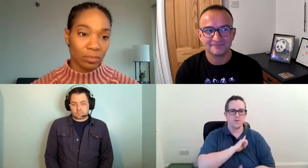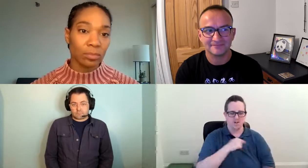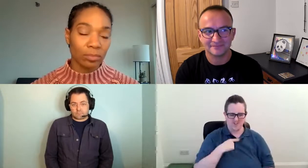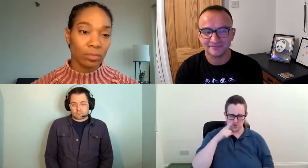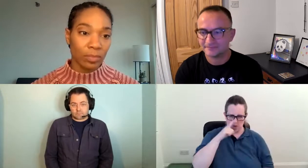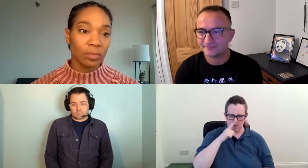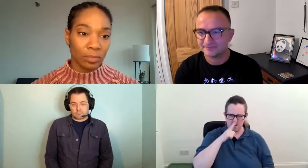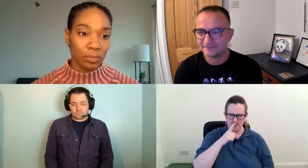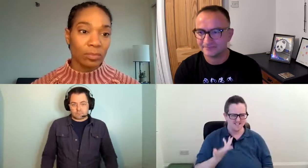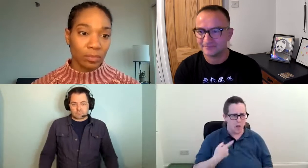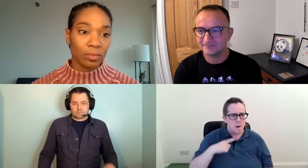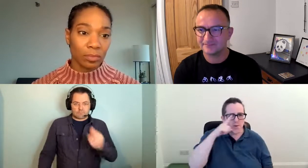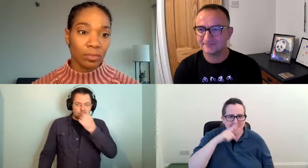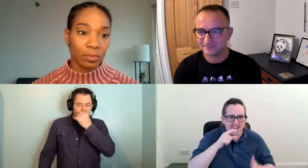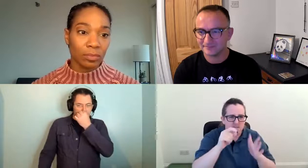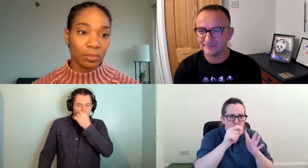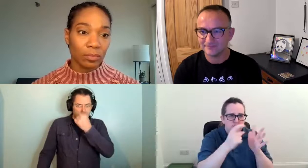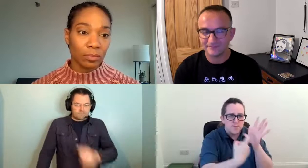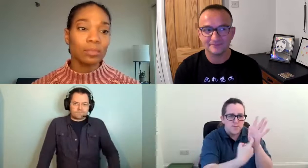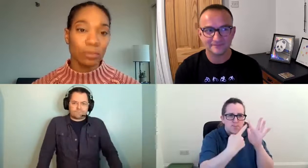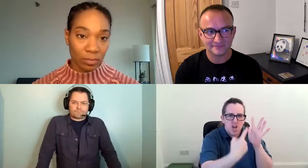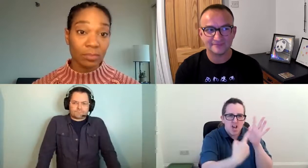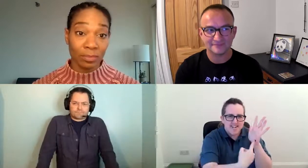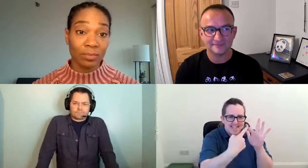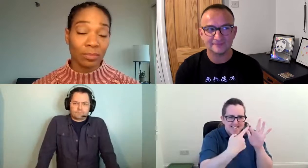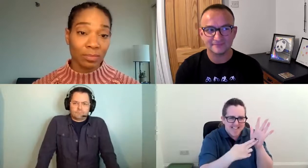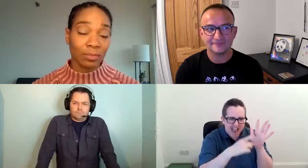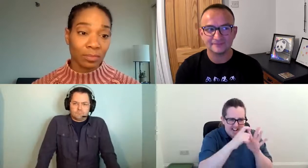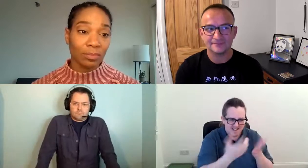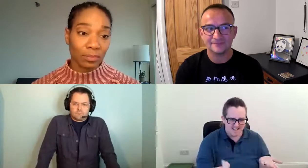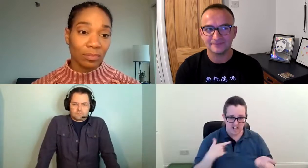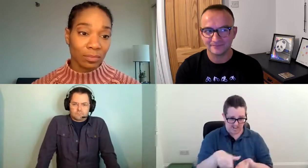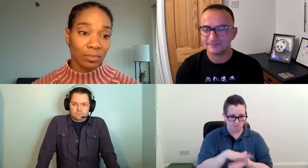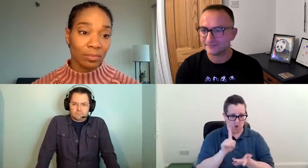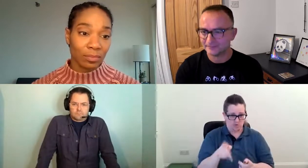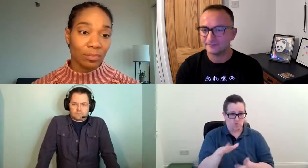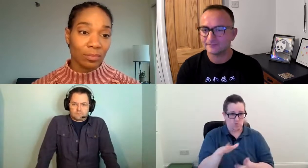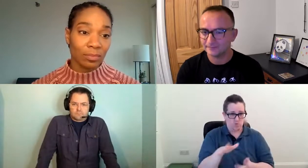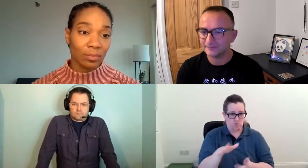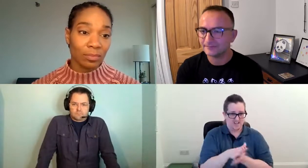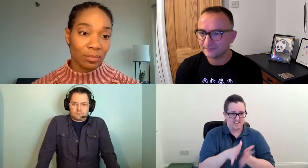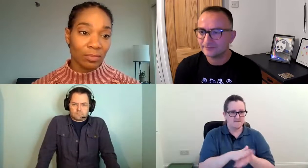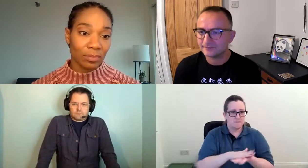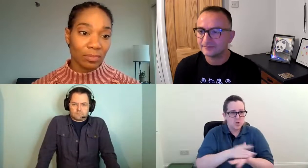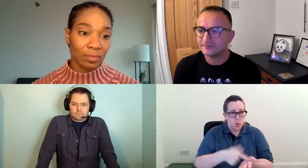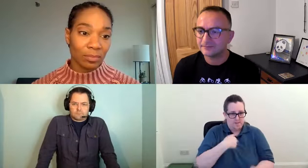means pretend, I am not pretend I am real I am a trans person and eye identity is real.